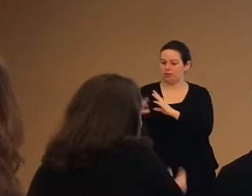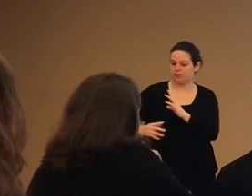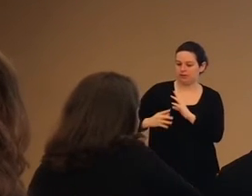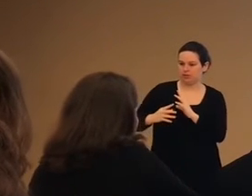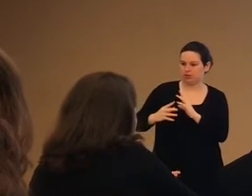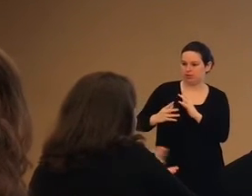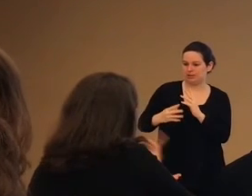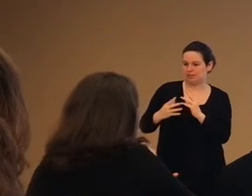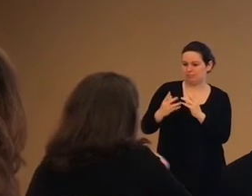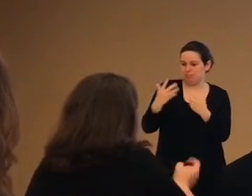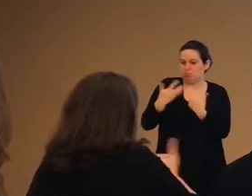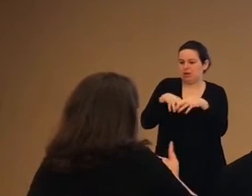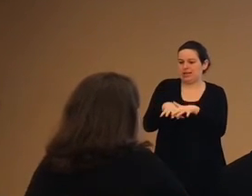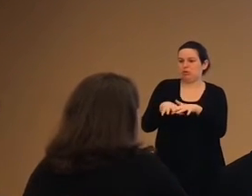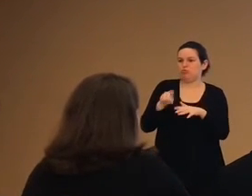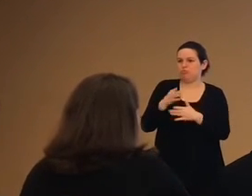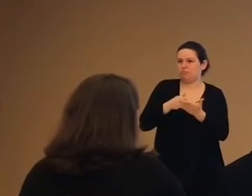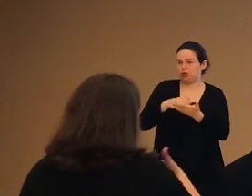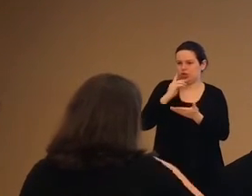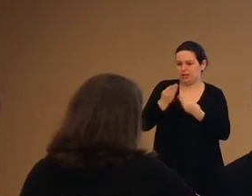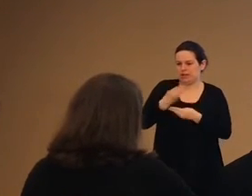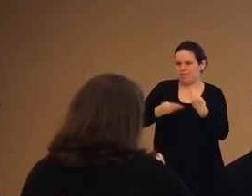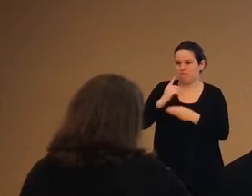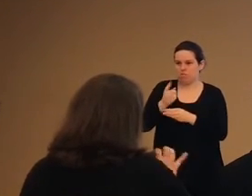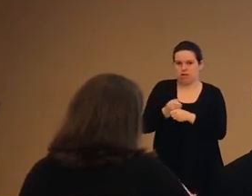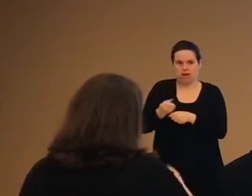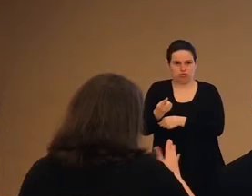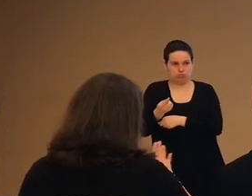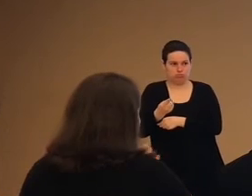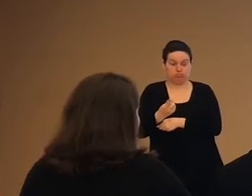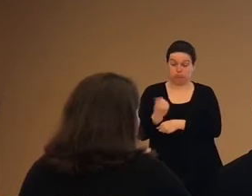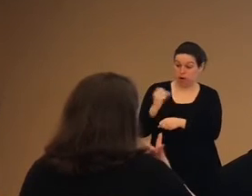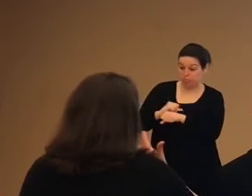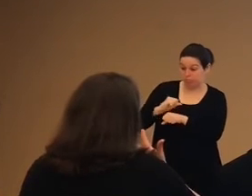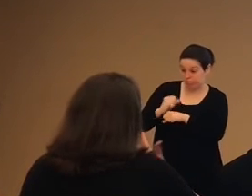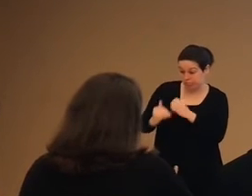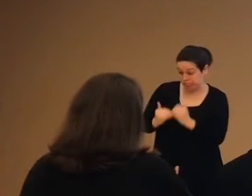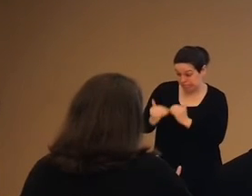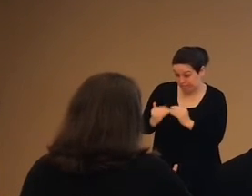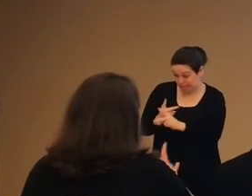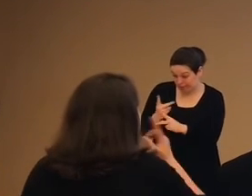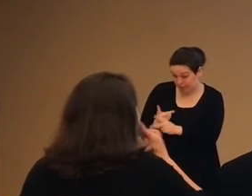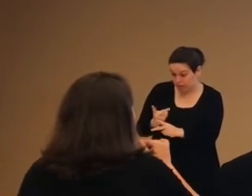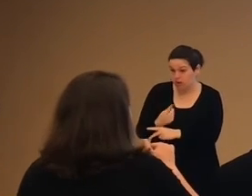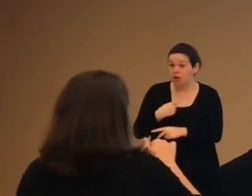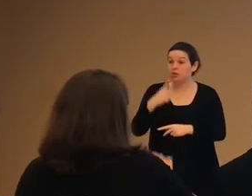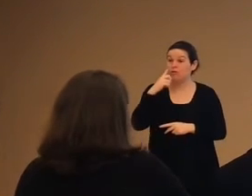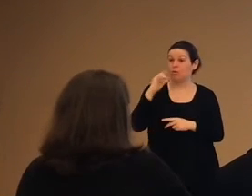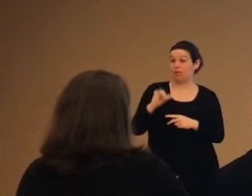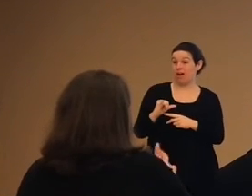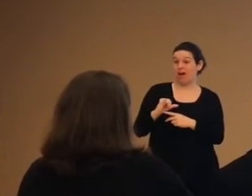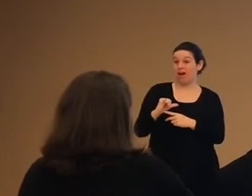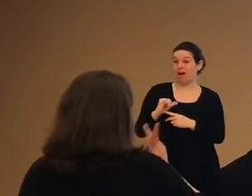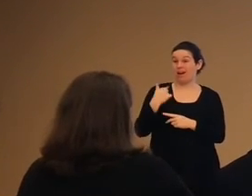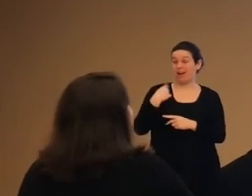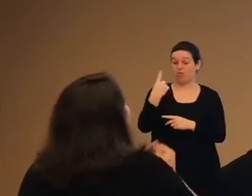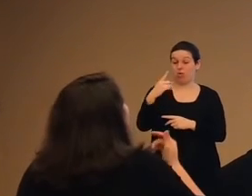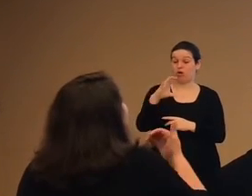And I worked on that I will say luckily For this endeavor I have a co-worker whom is deaf